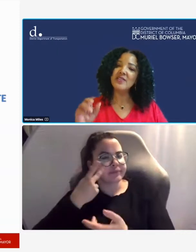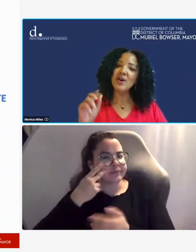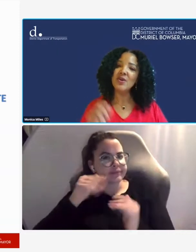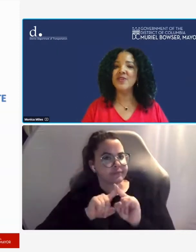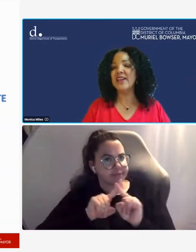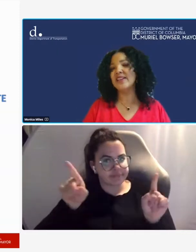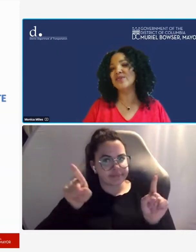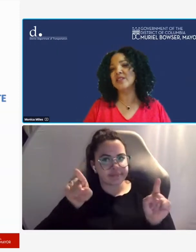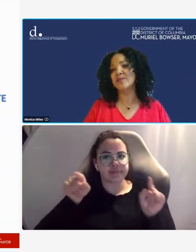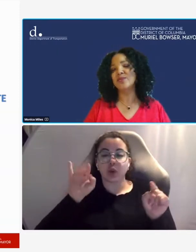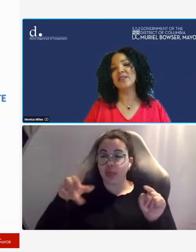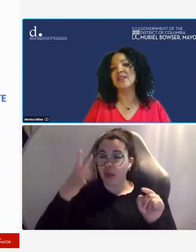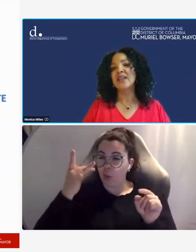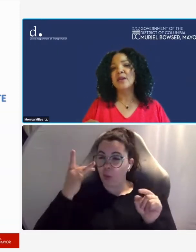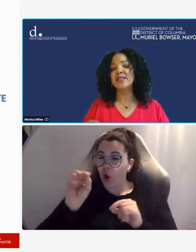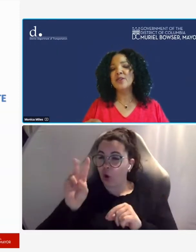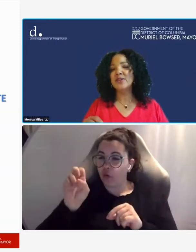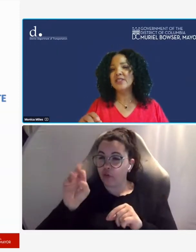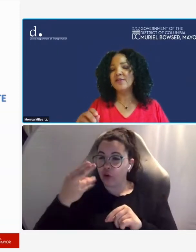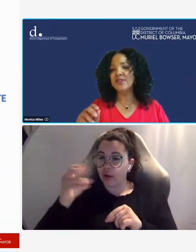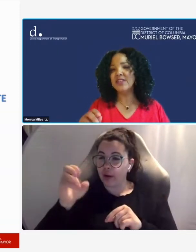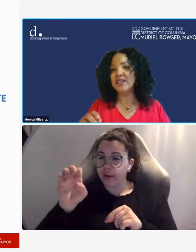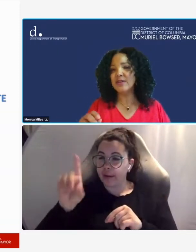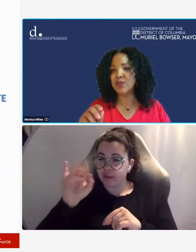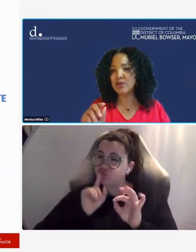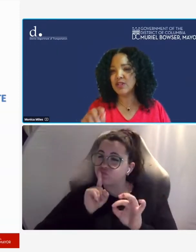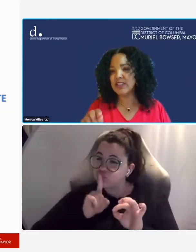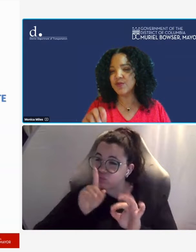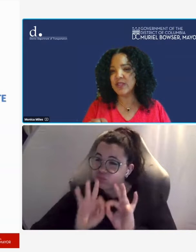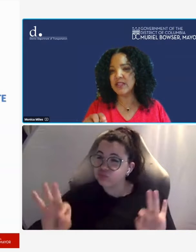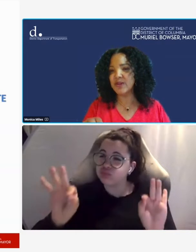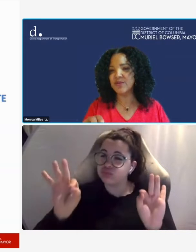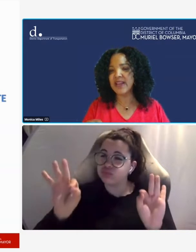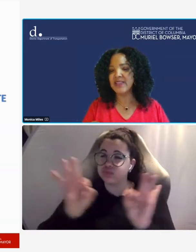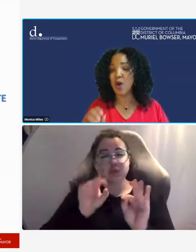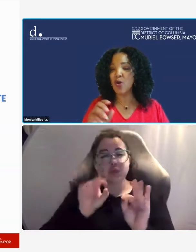the overhead is really important is because if you see when you look at this fully loaded rate the